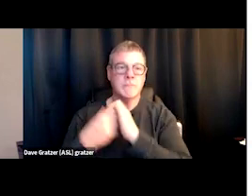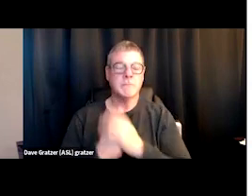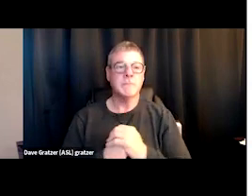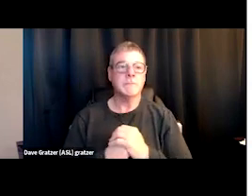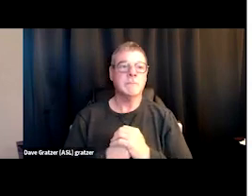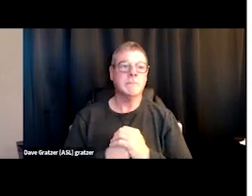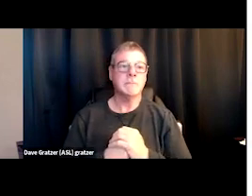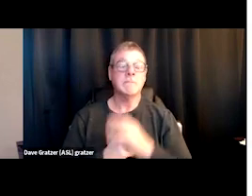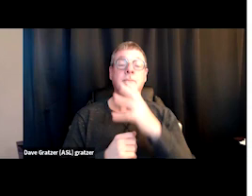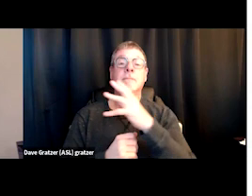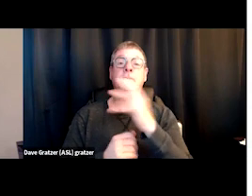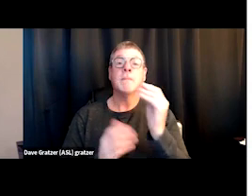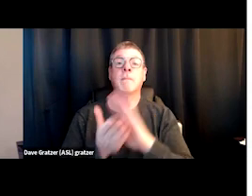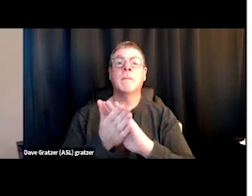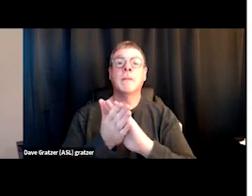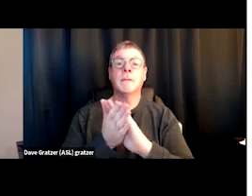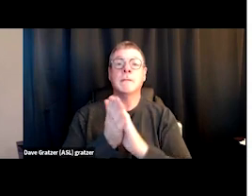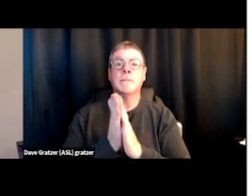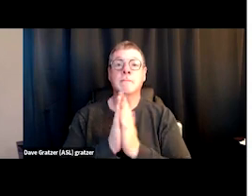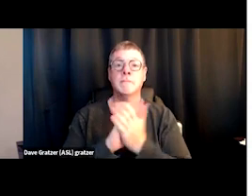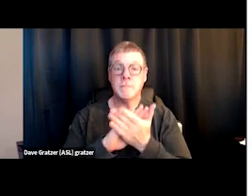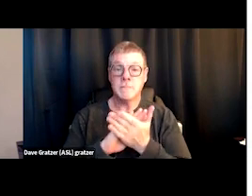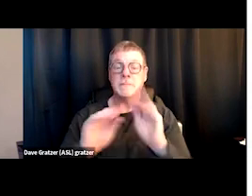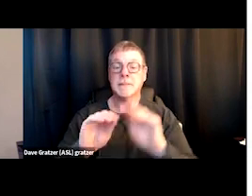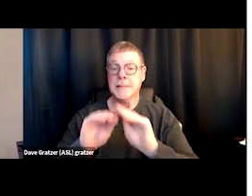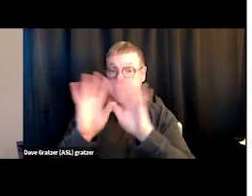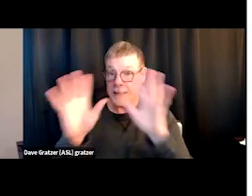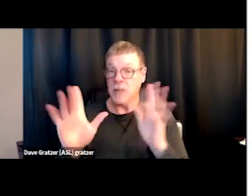And it became pretty clear pretty quickly